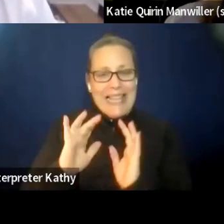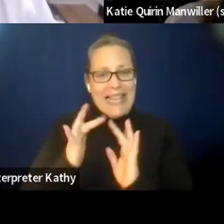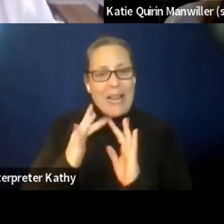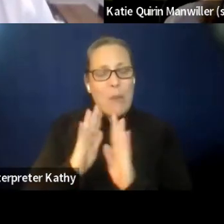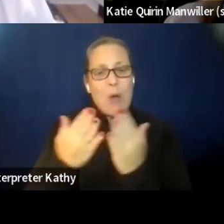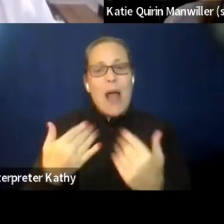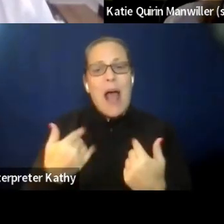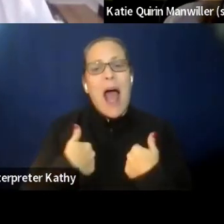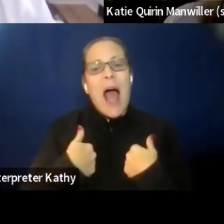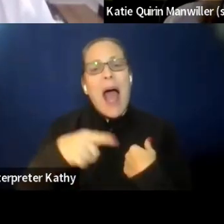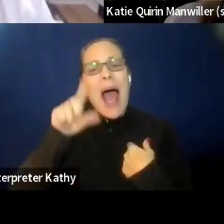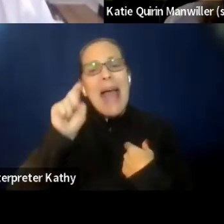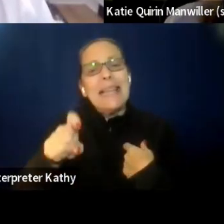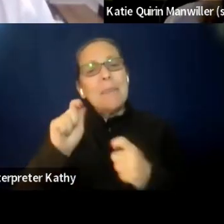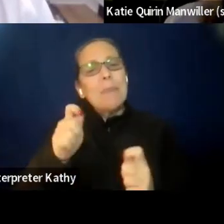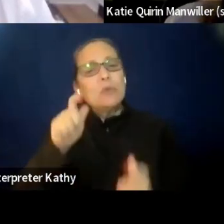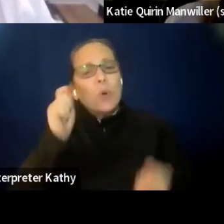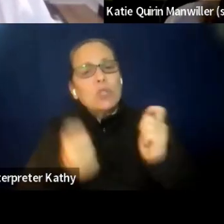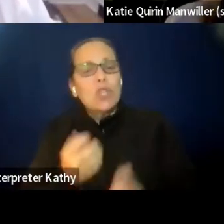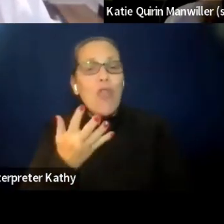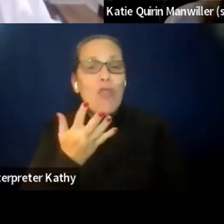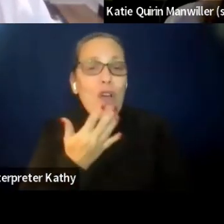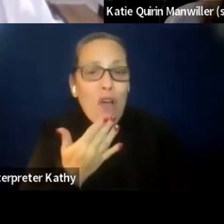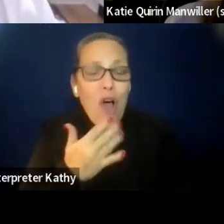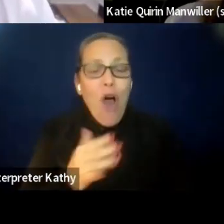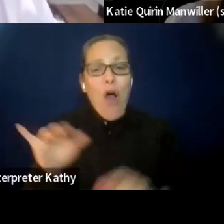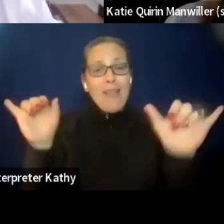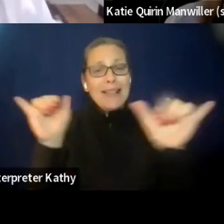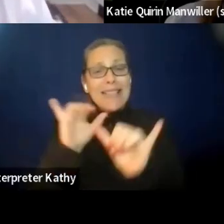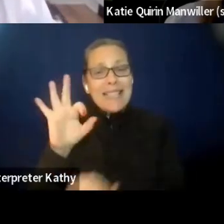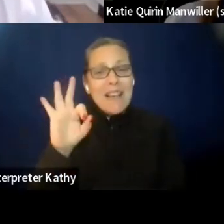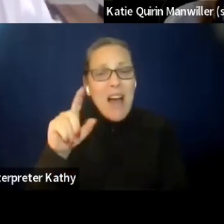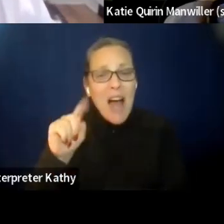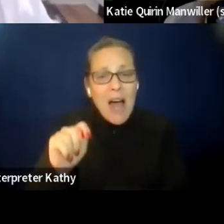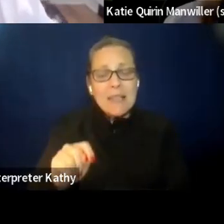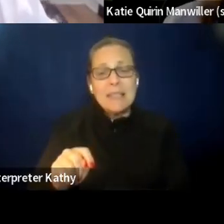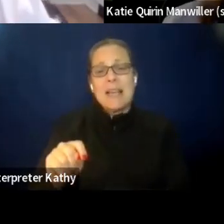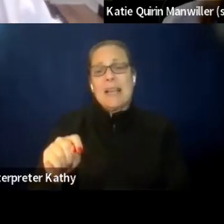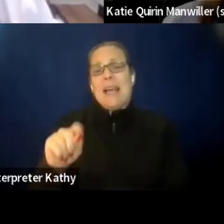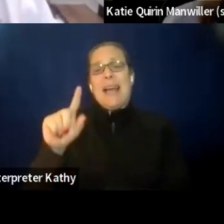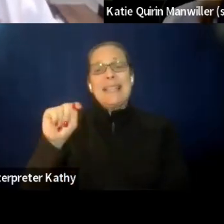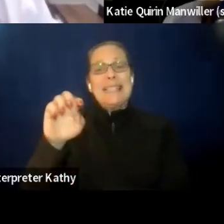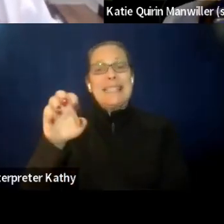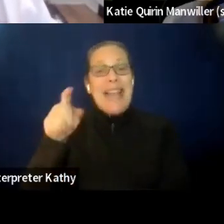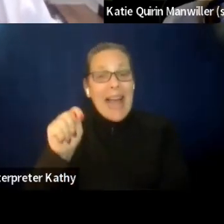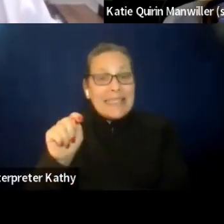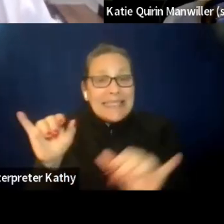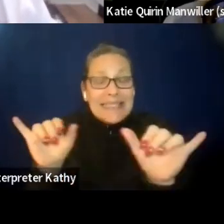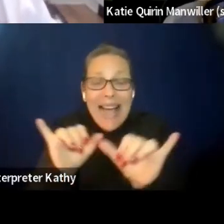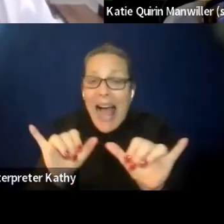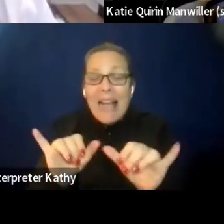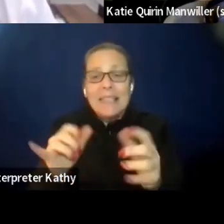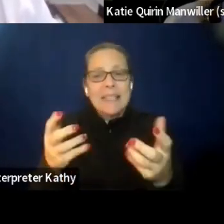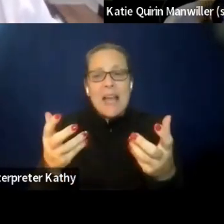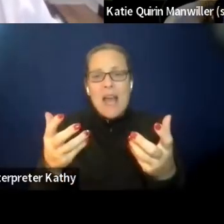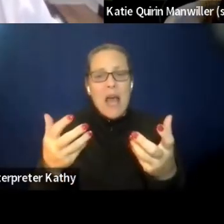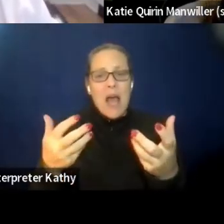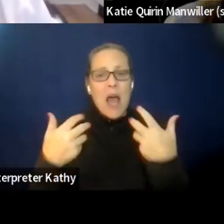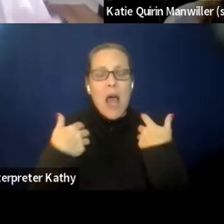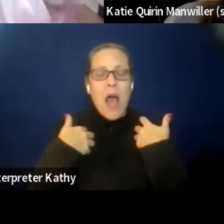read ebooks pretty much exclusively. I need to be able to adjust the color